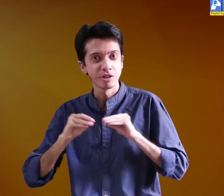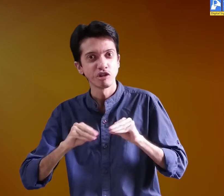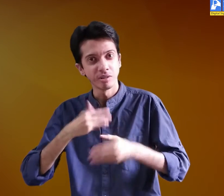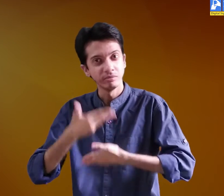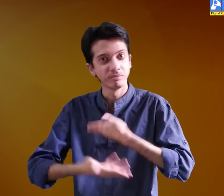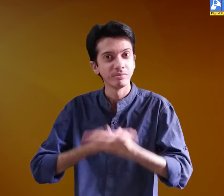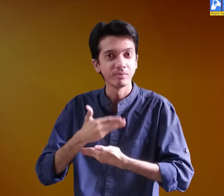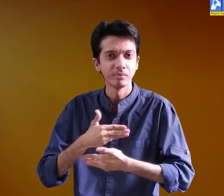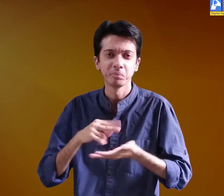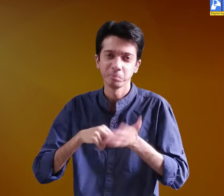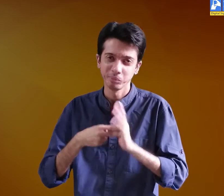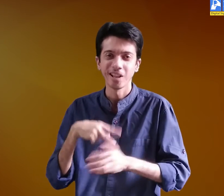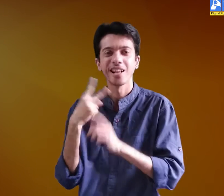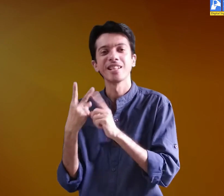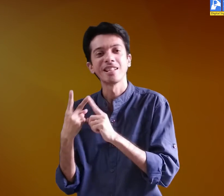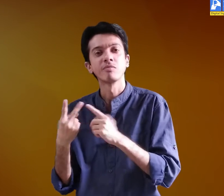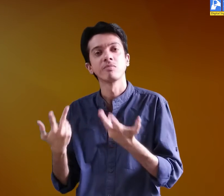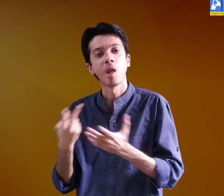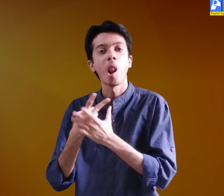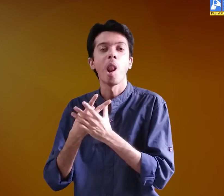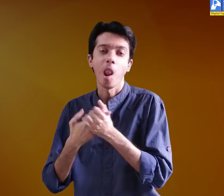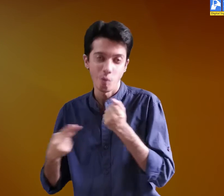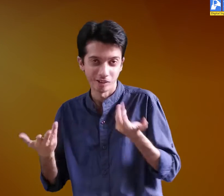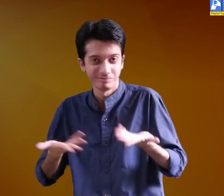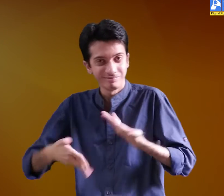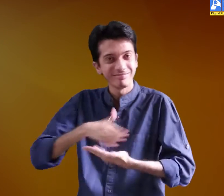in school they learn english language and that will be their second language